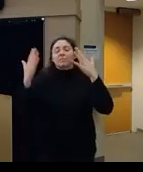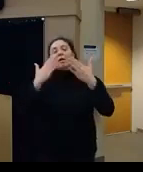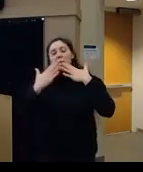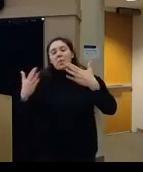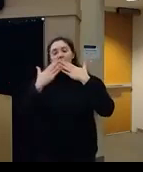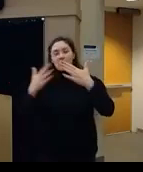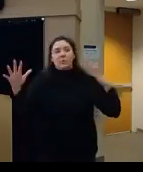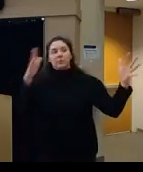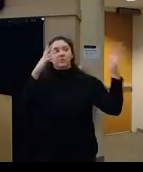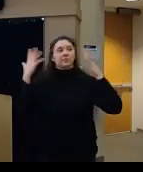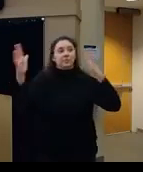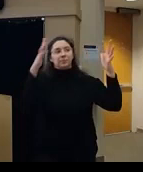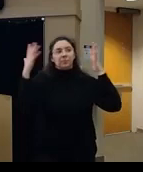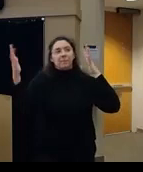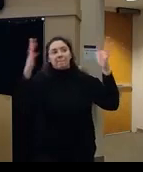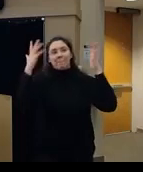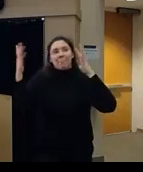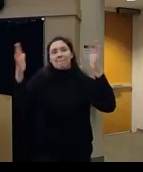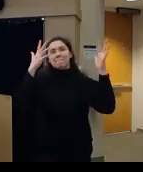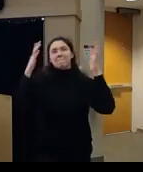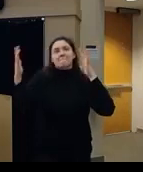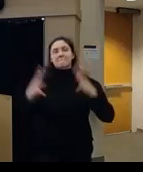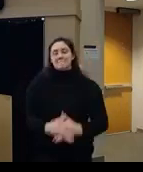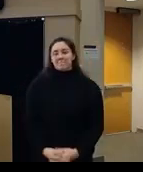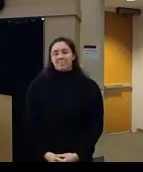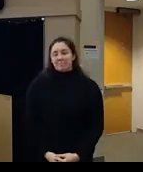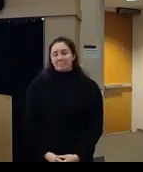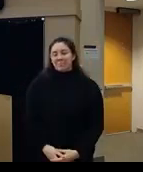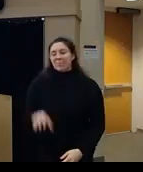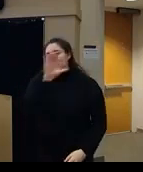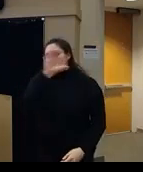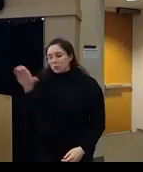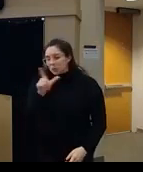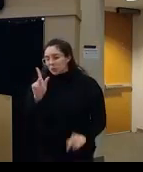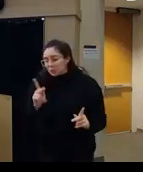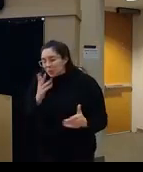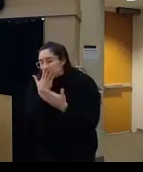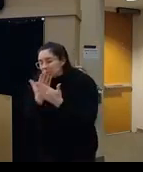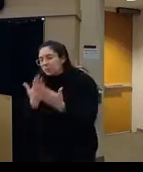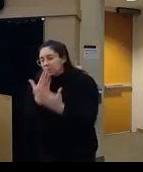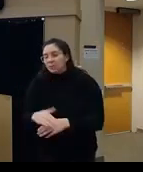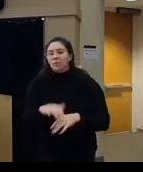applause and to the folks on Zoom thank you and this there will be a recording for those